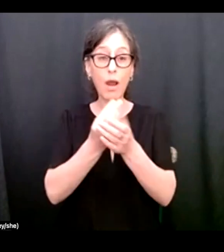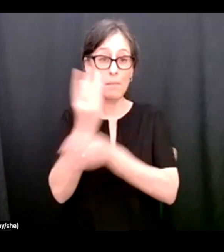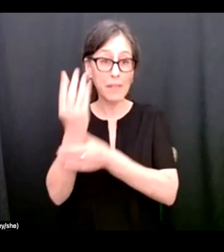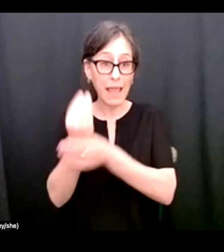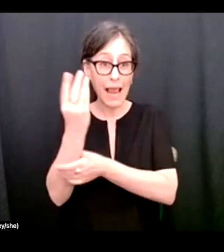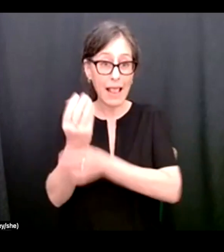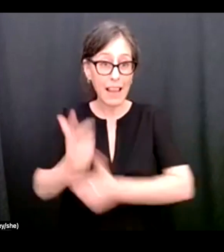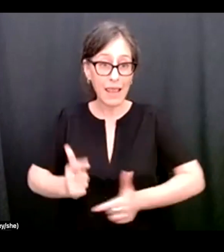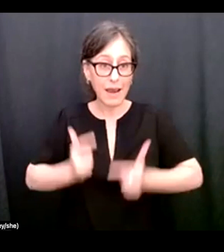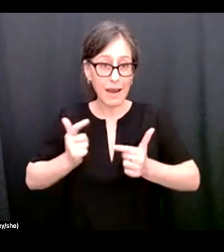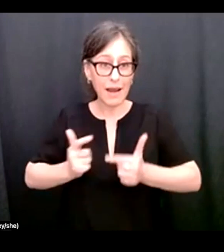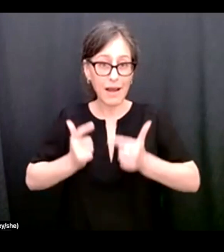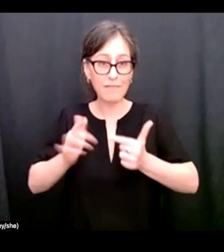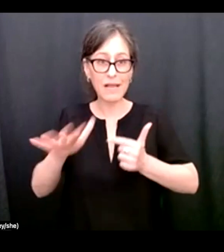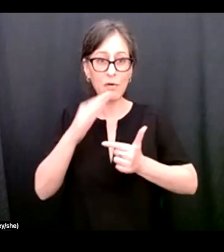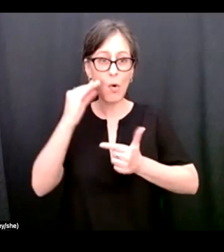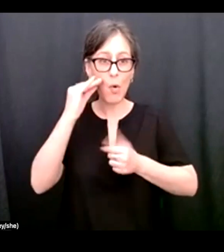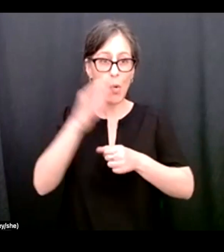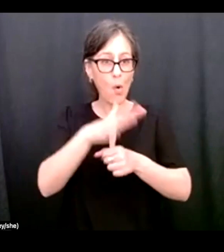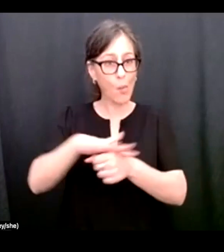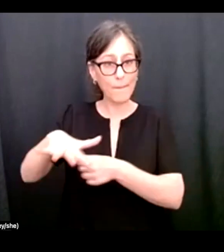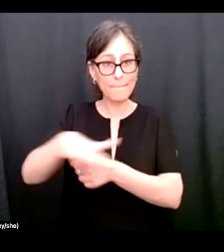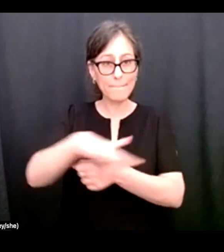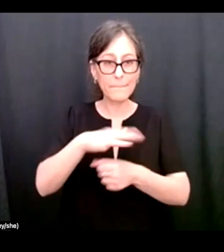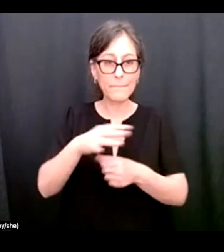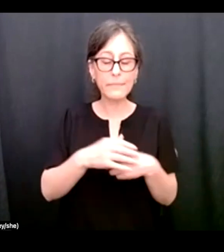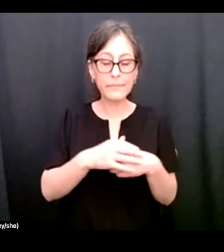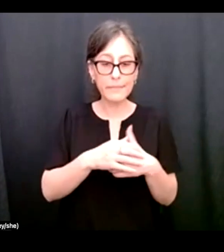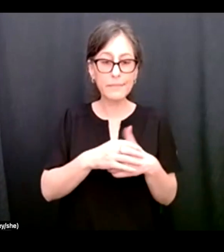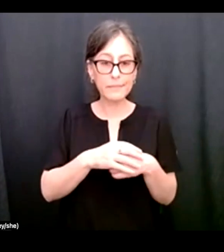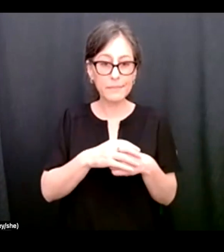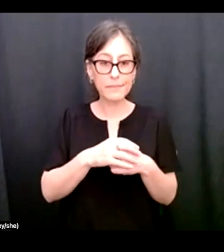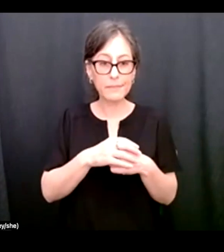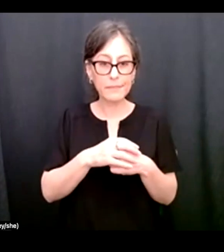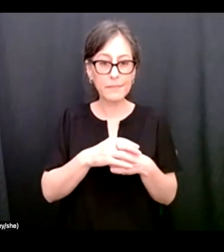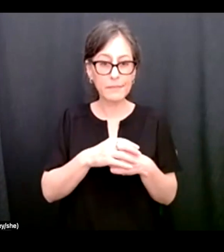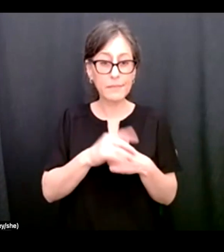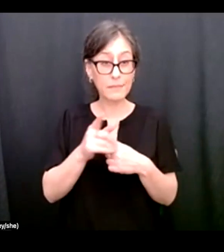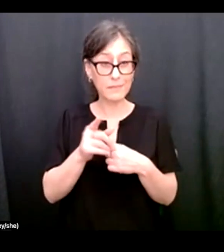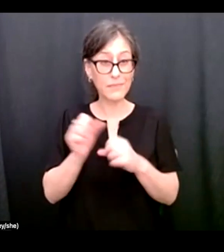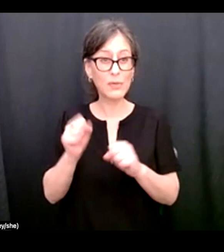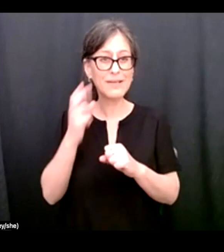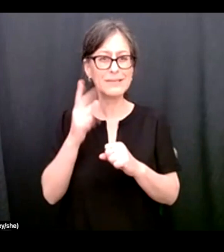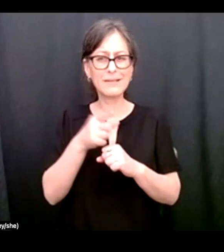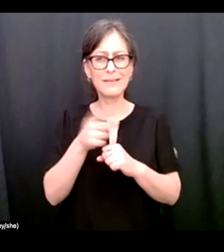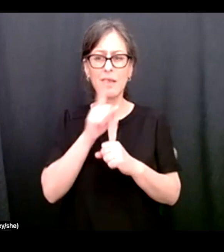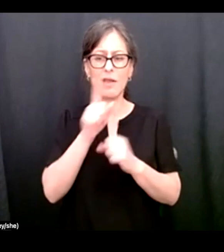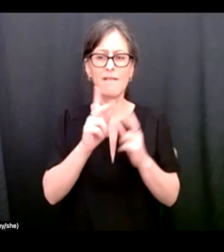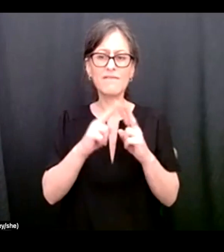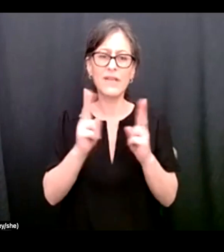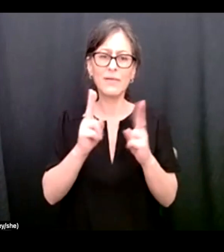of their home environments. And you can see that they're very comfortable and conversant in those